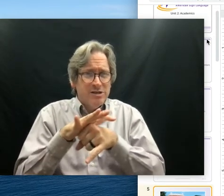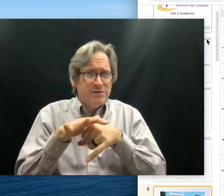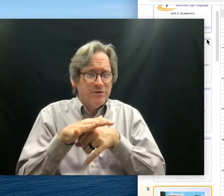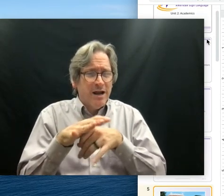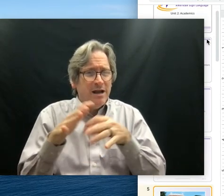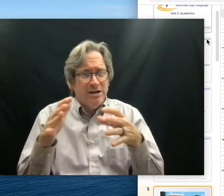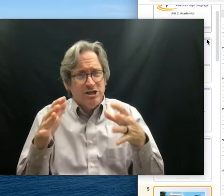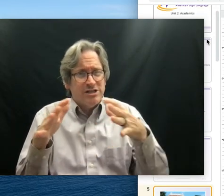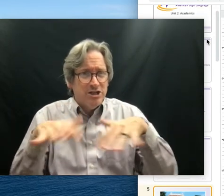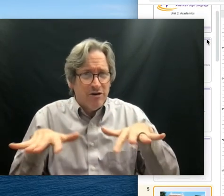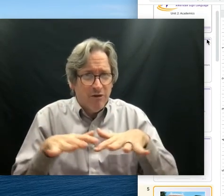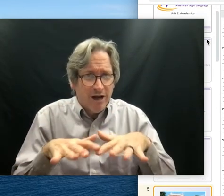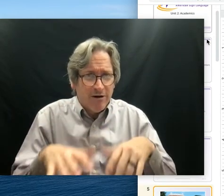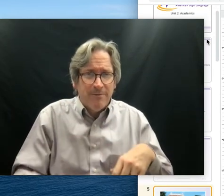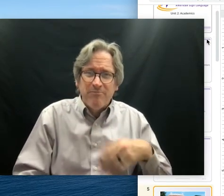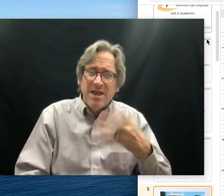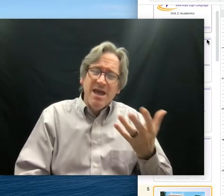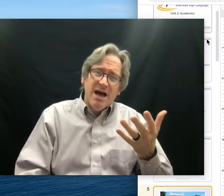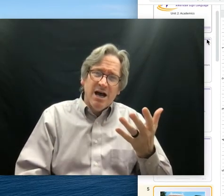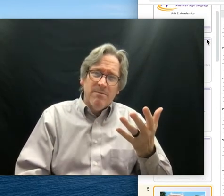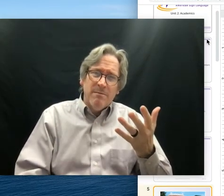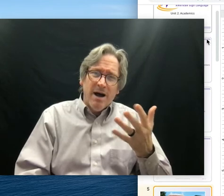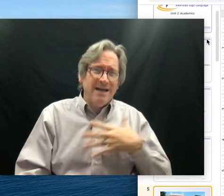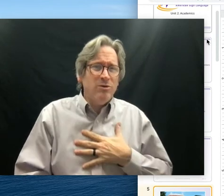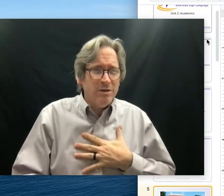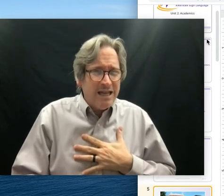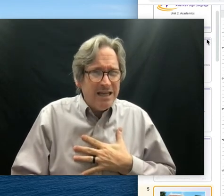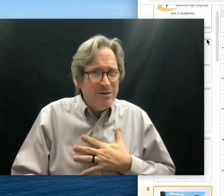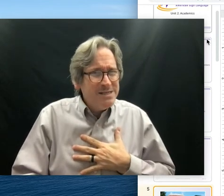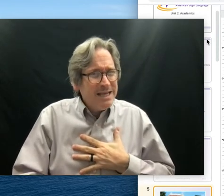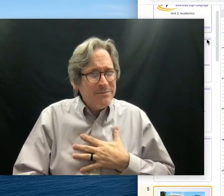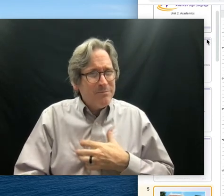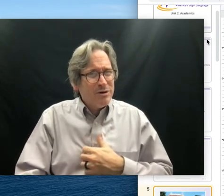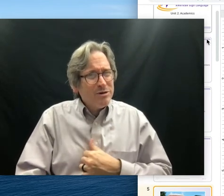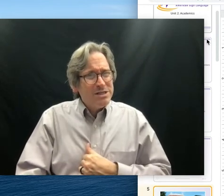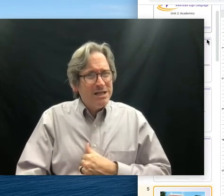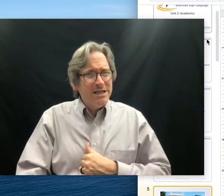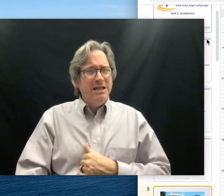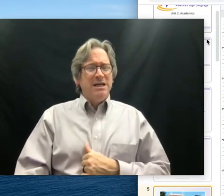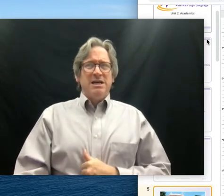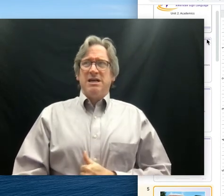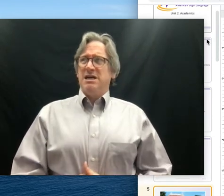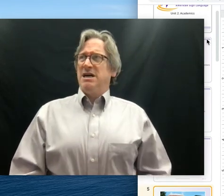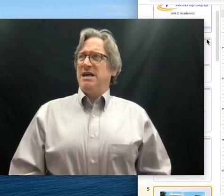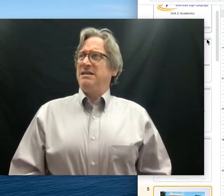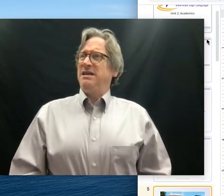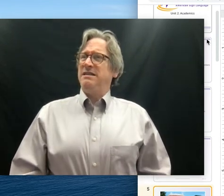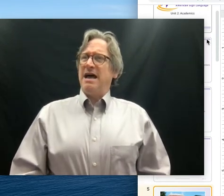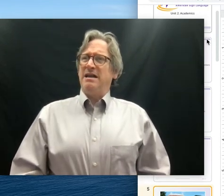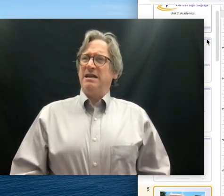used for just the general area um i don't like using it personally i think that is a